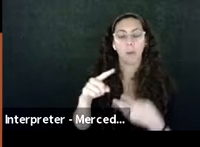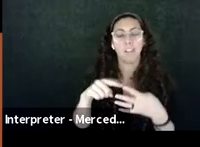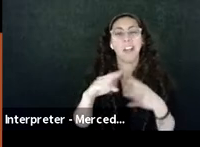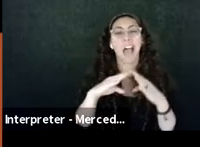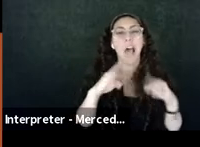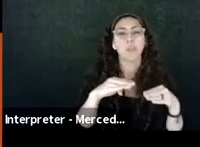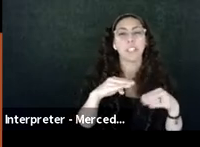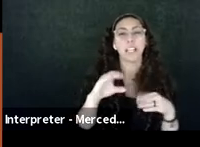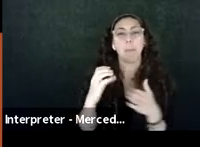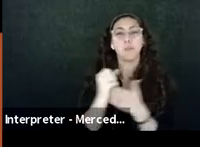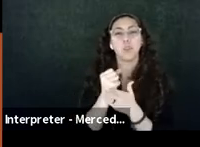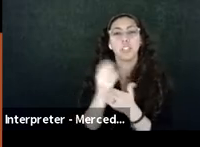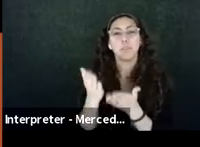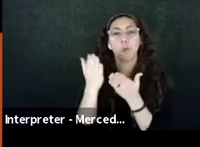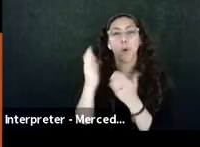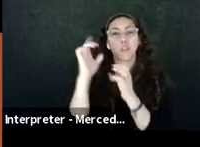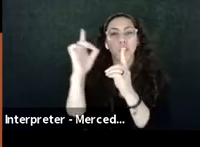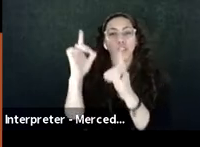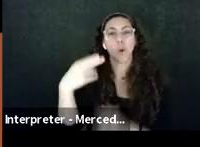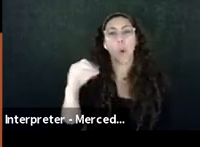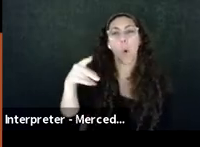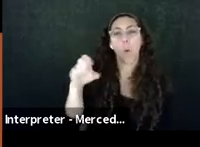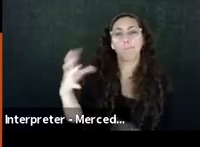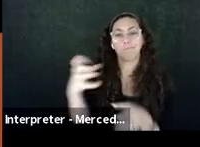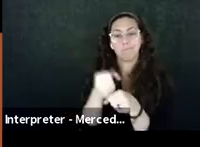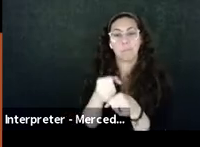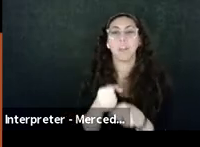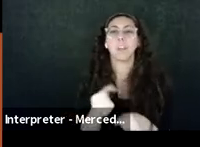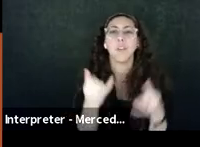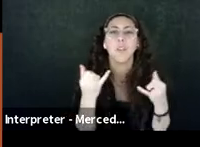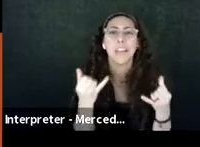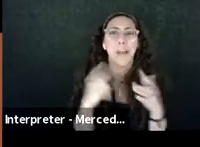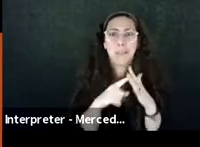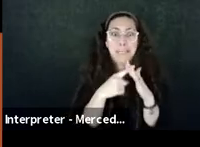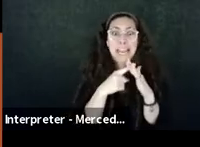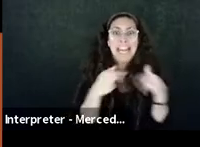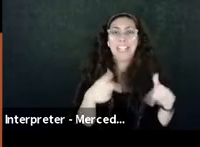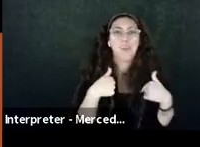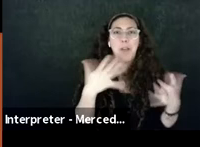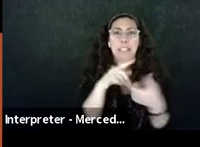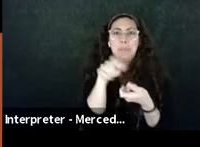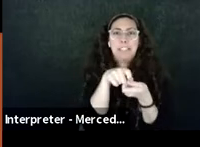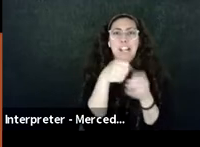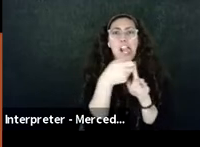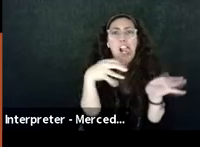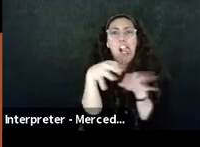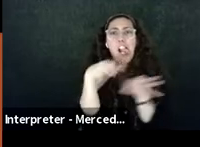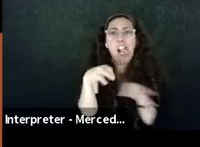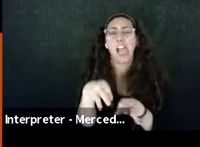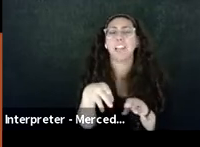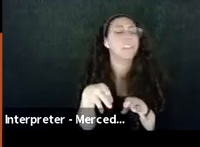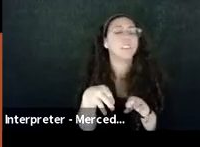Natalie Chavez: It's such at the beginning stages, but I don't feel comfortable giving you specifics and today's presentation is not about a program. It's about us understanding homelessness.